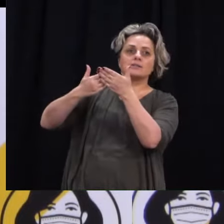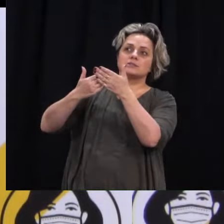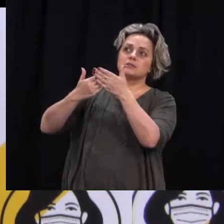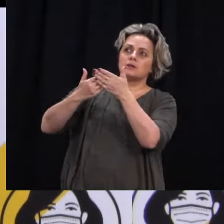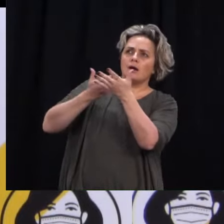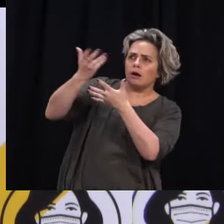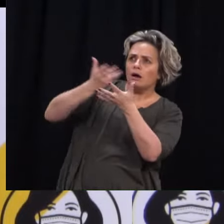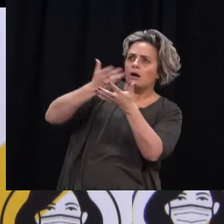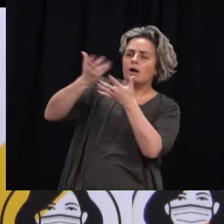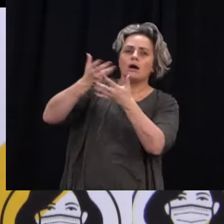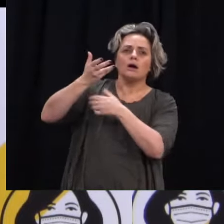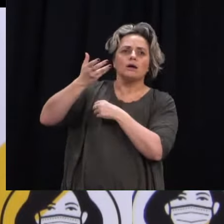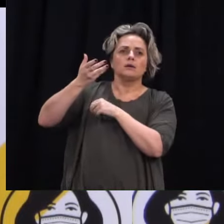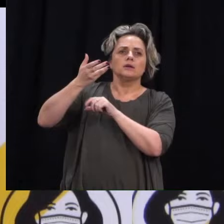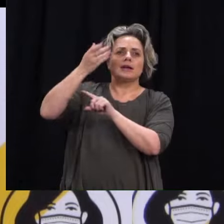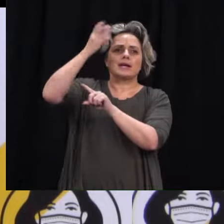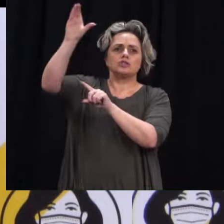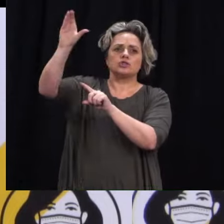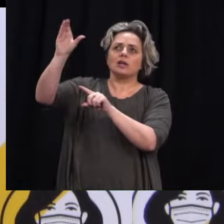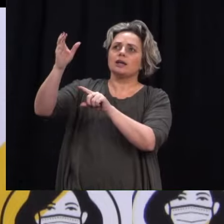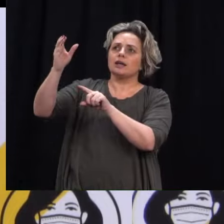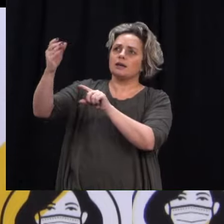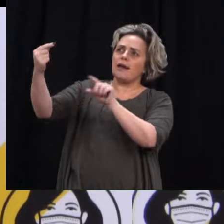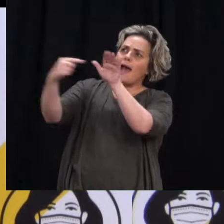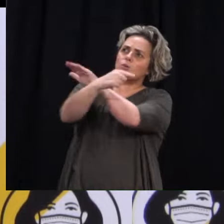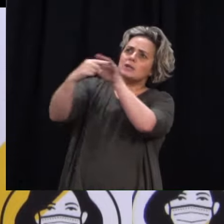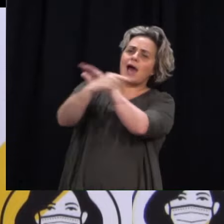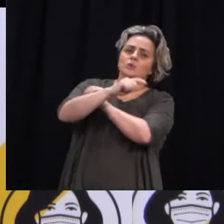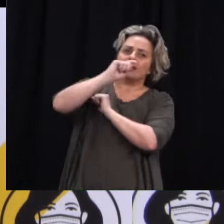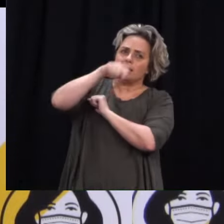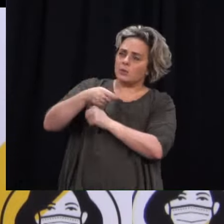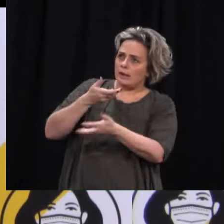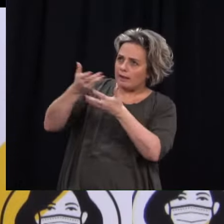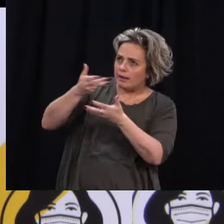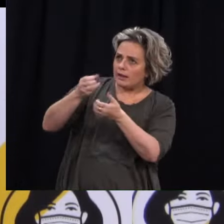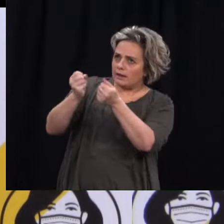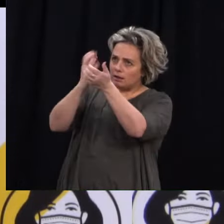as part of a team with those from other countries to get the